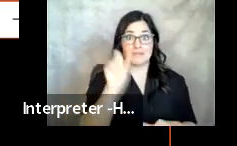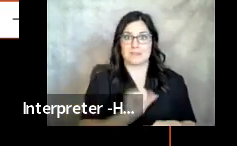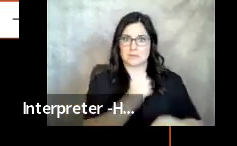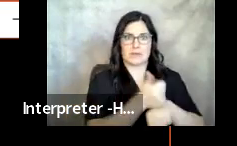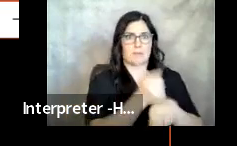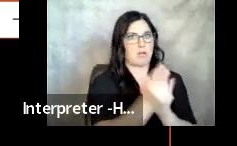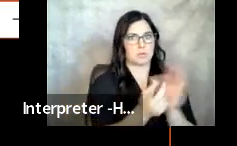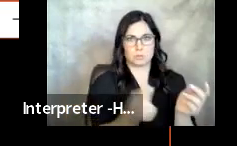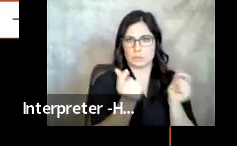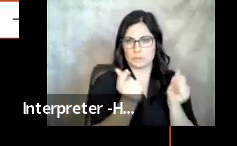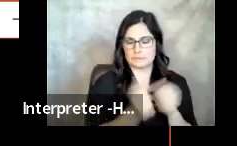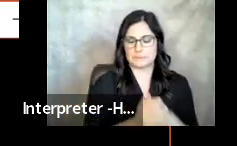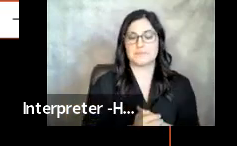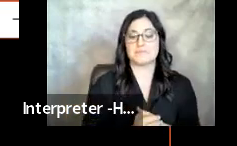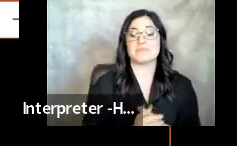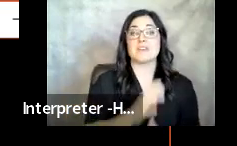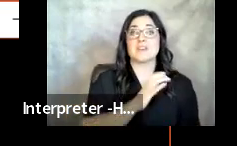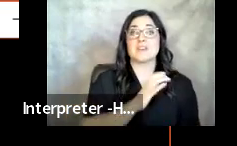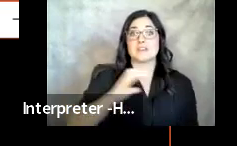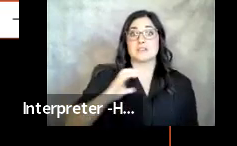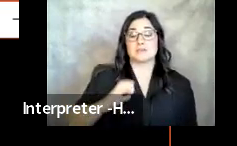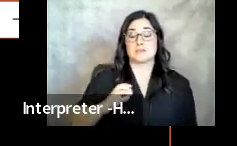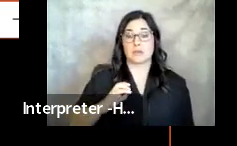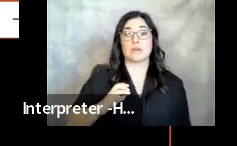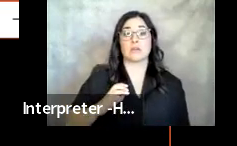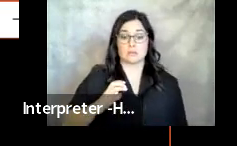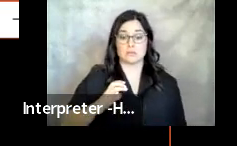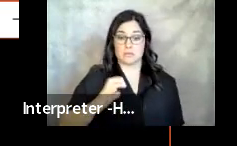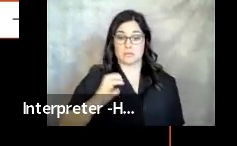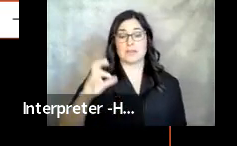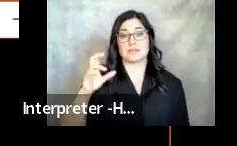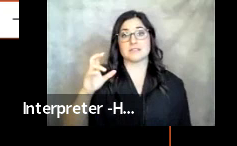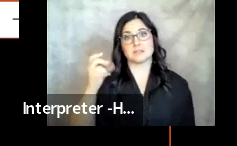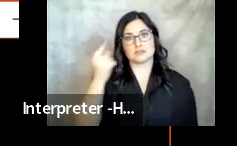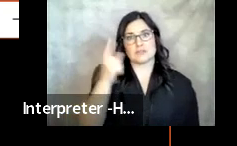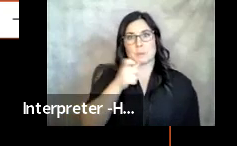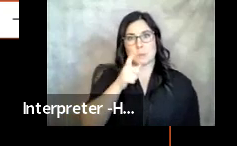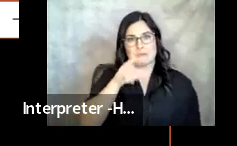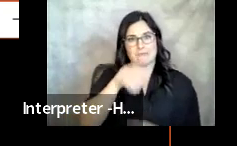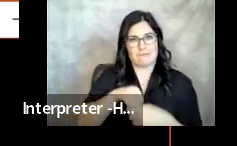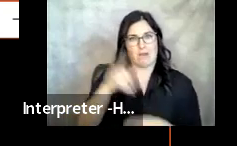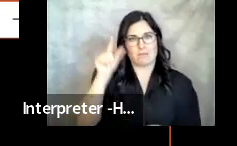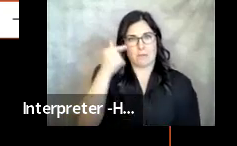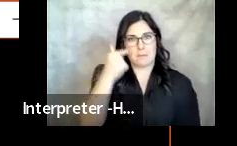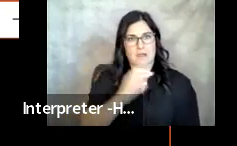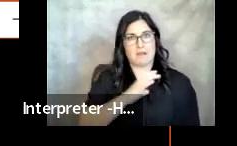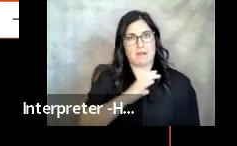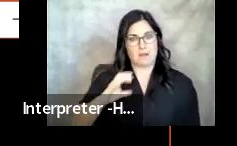Congress, run by. Those northern. Republicans, looked at that and said, No, no, no, no.